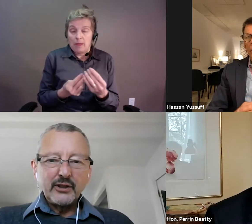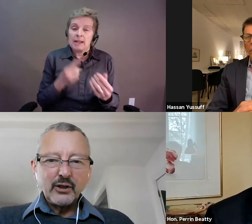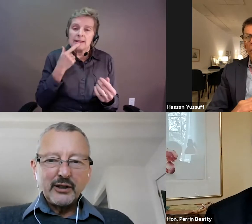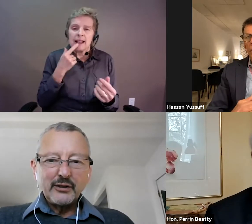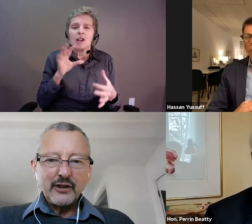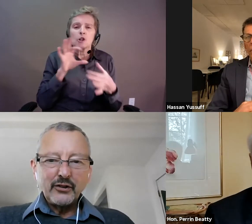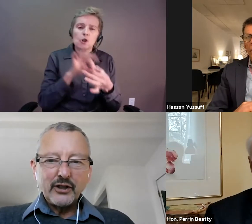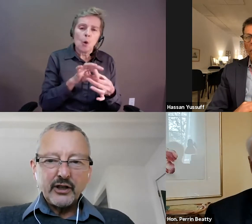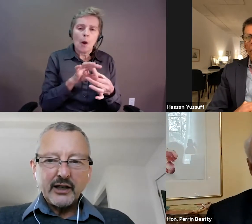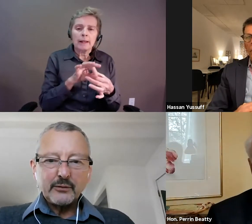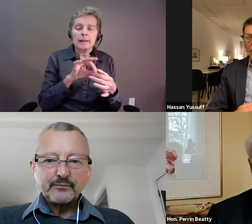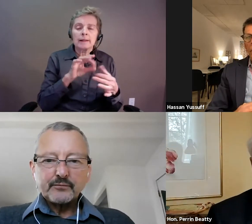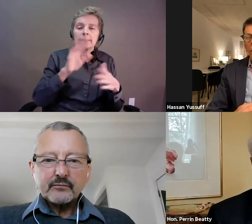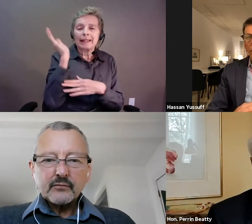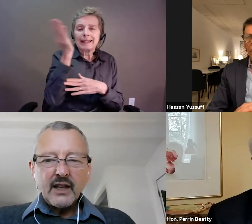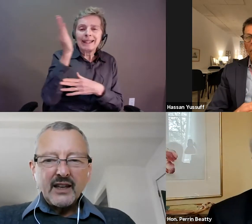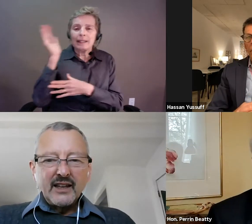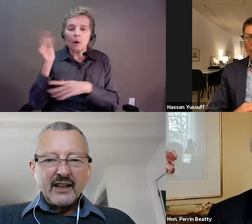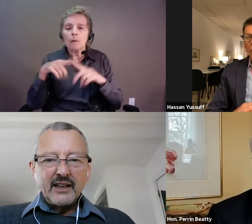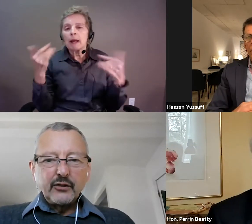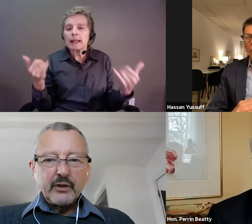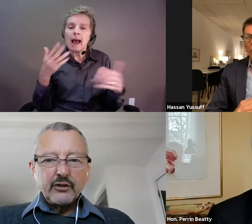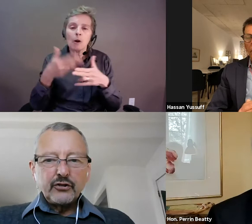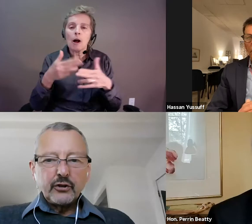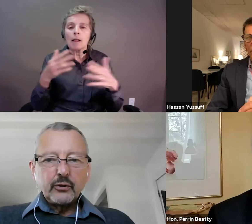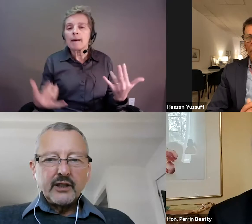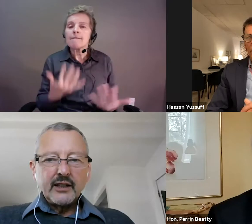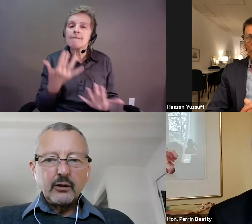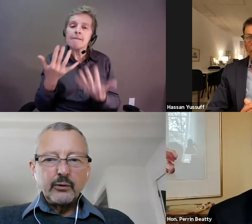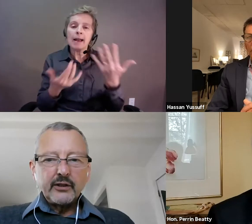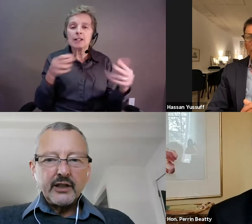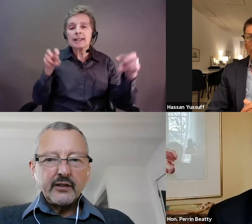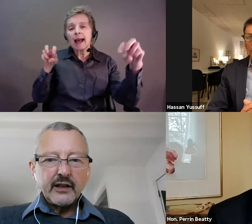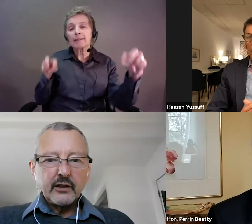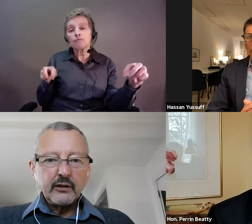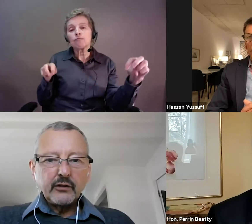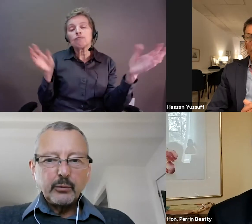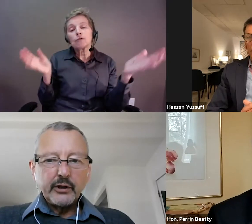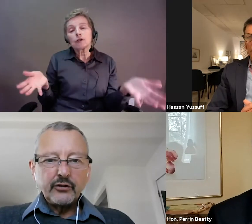calling it a fireside chat, and it's meant to show how we can take that kind of collaboration